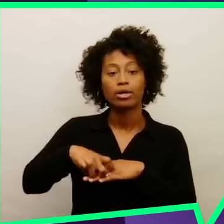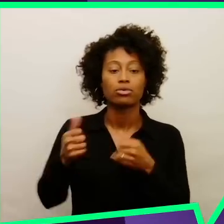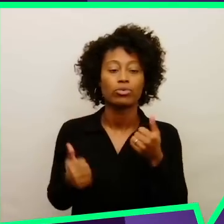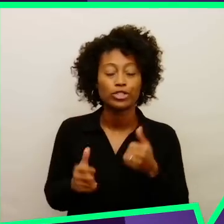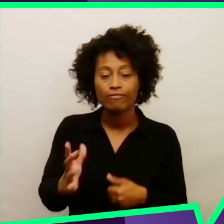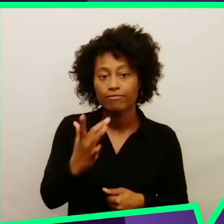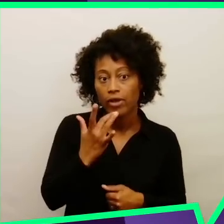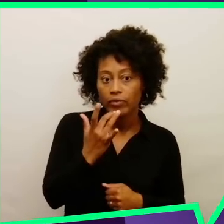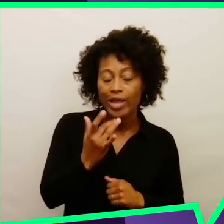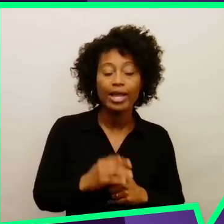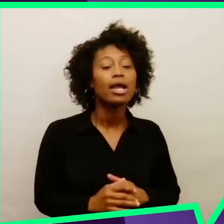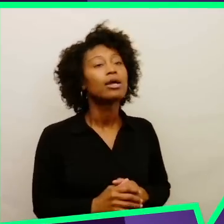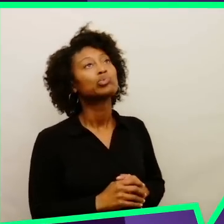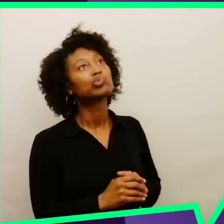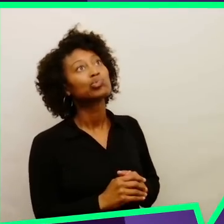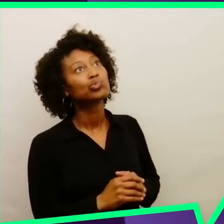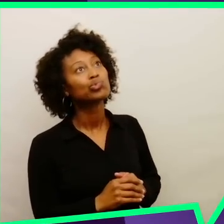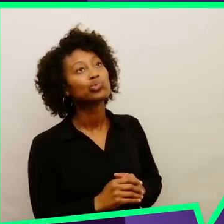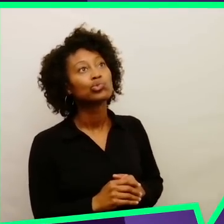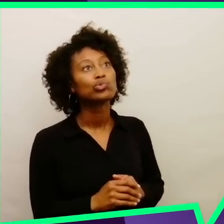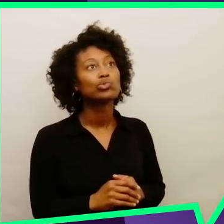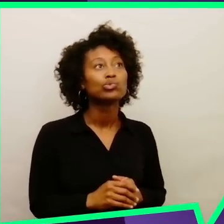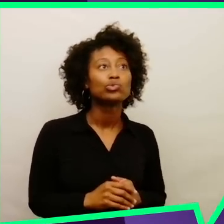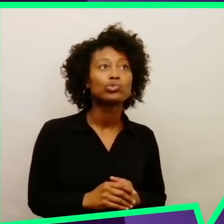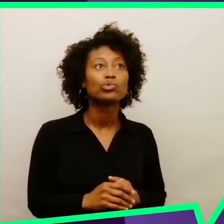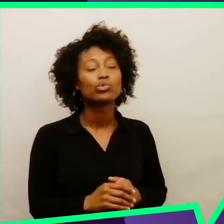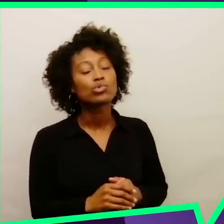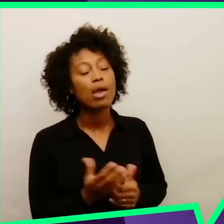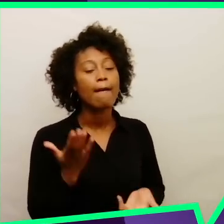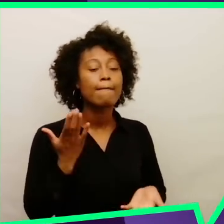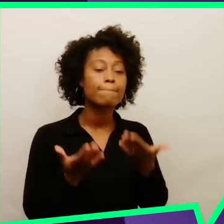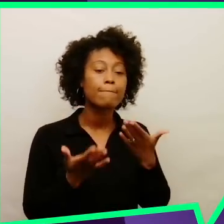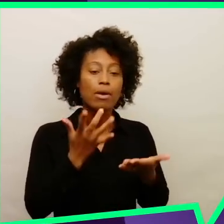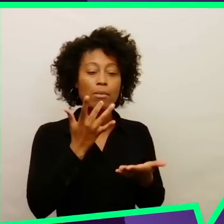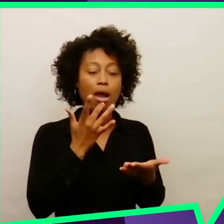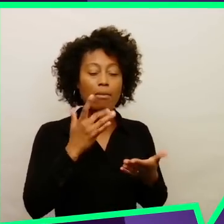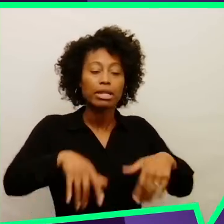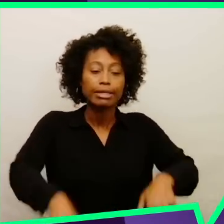I think-- well, it's probably deadlift,